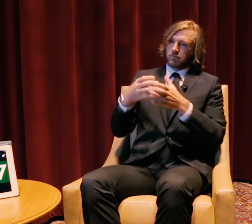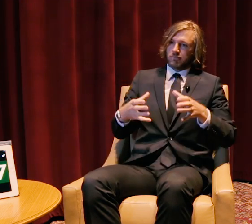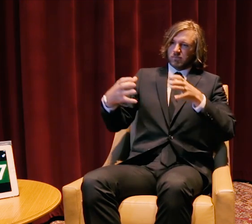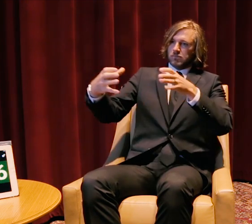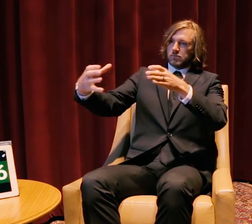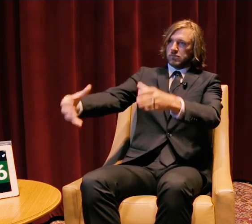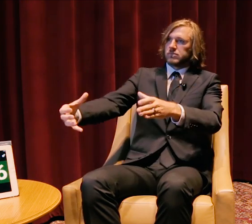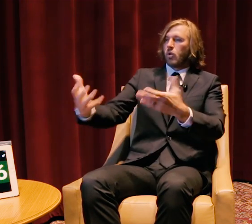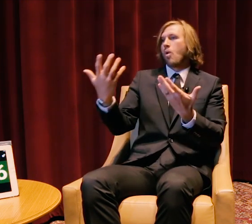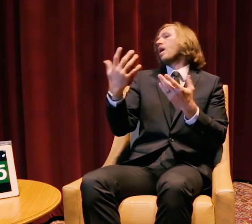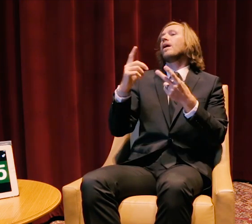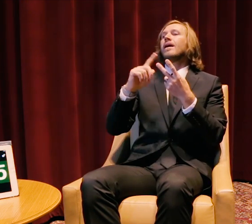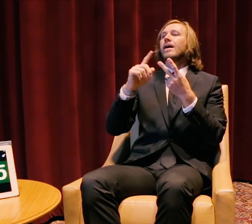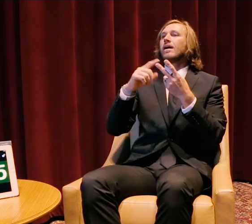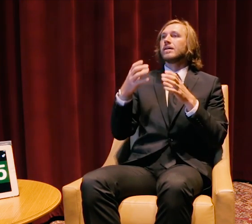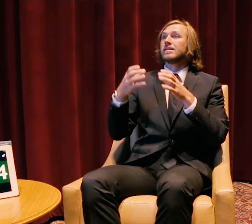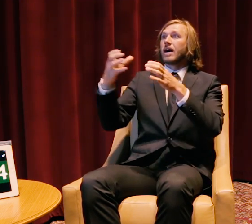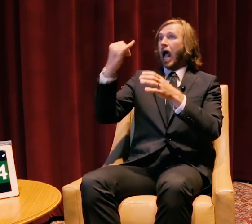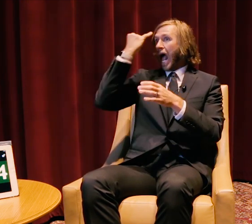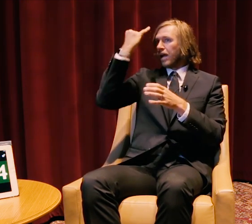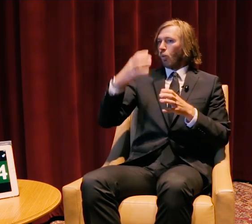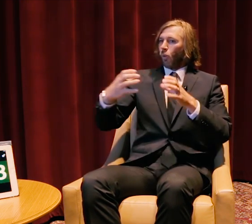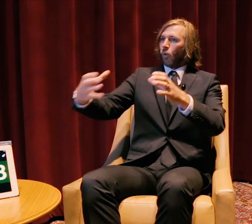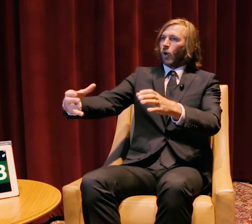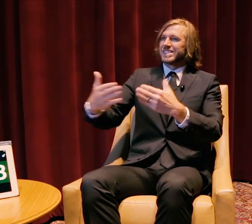And they're not going to hand you a bucket of ideas.